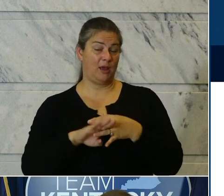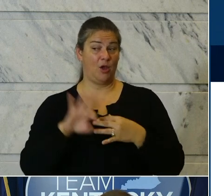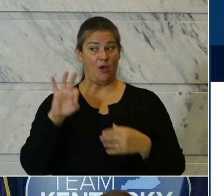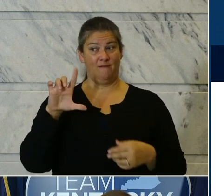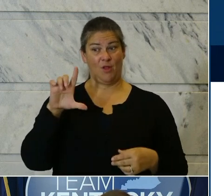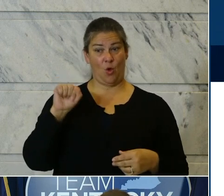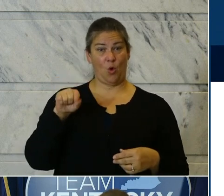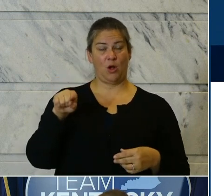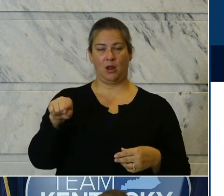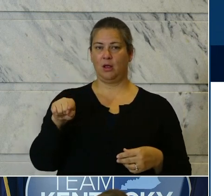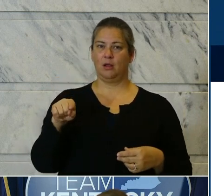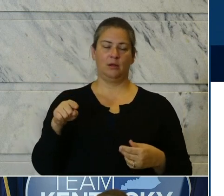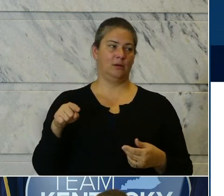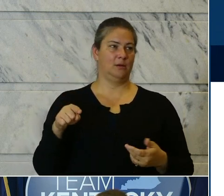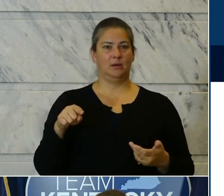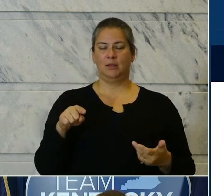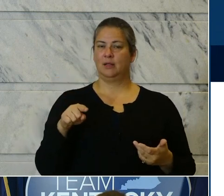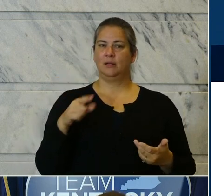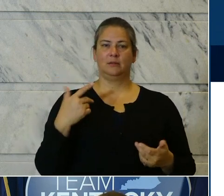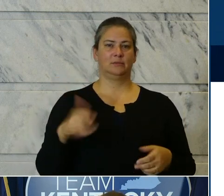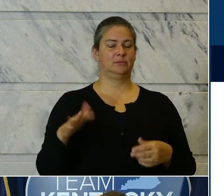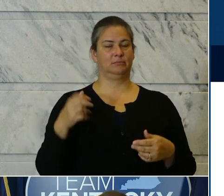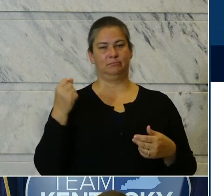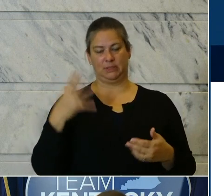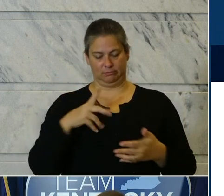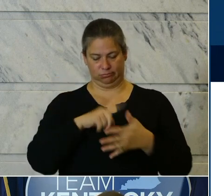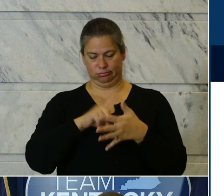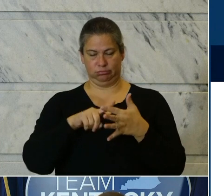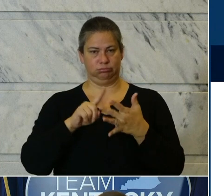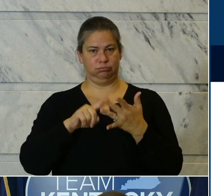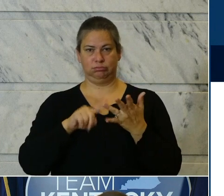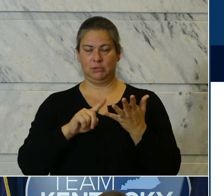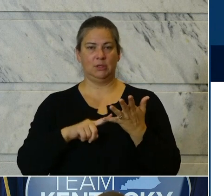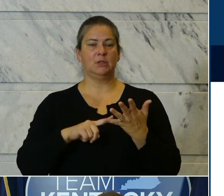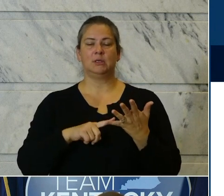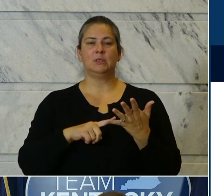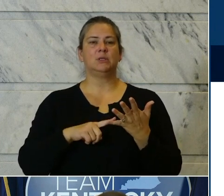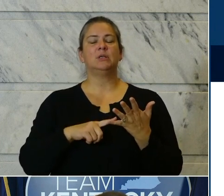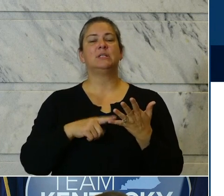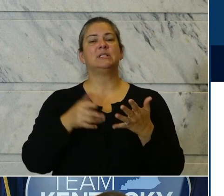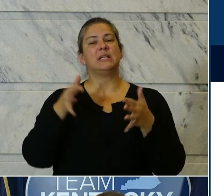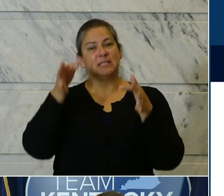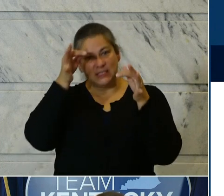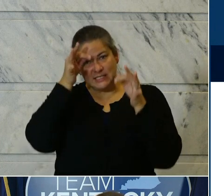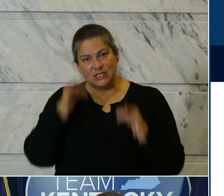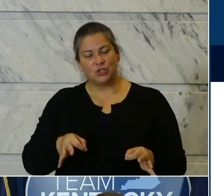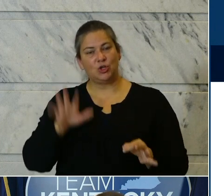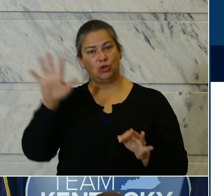NOW GOING IN THE FALL BREAKING MANY SCHOOLS AND FLORIDA'S LEFT TO JUST ABOUT EVERY RESTRICTION